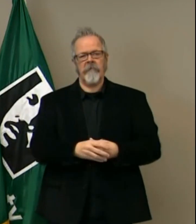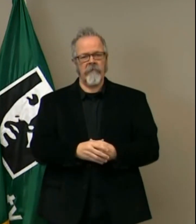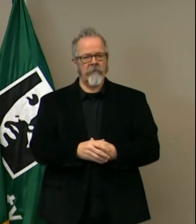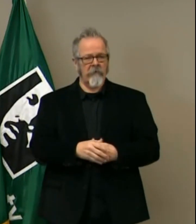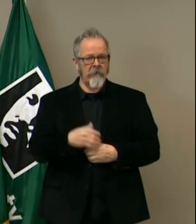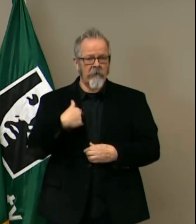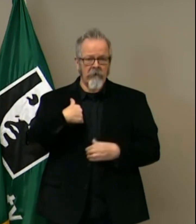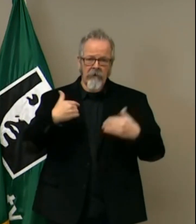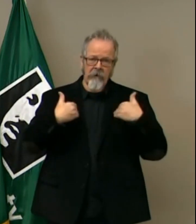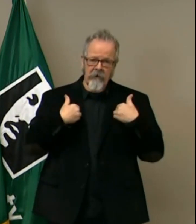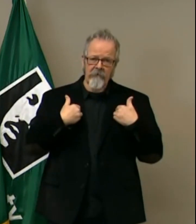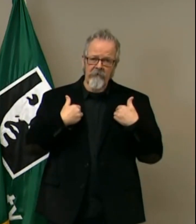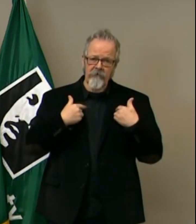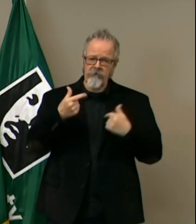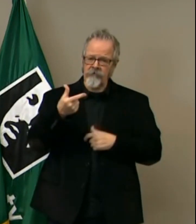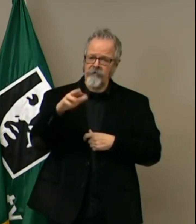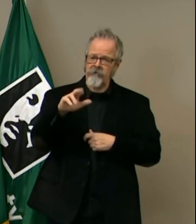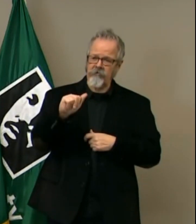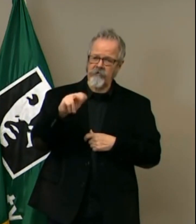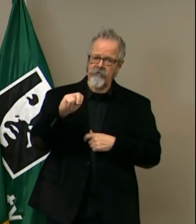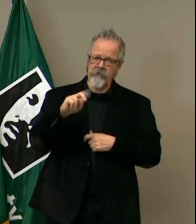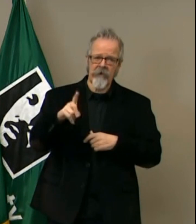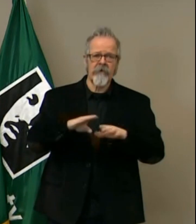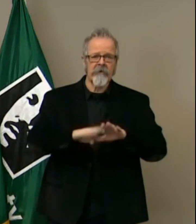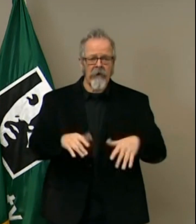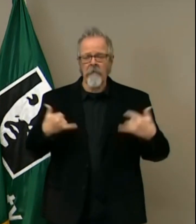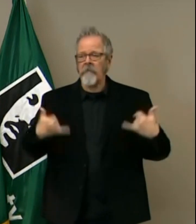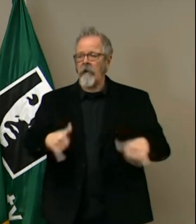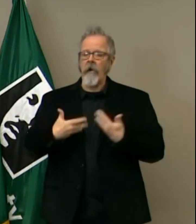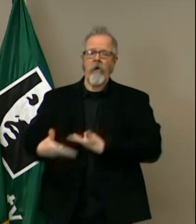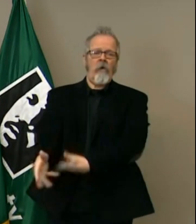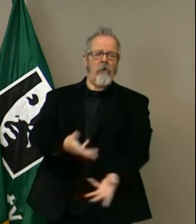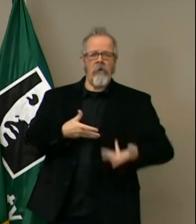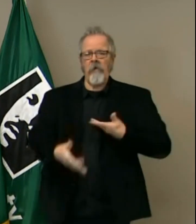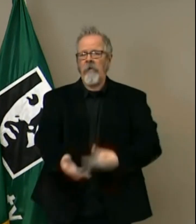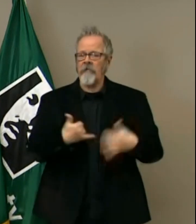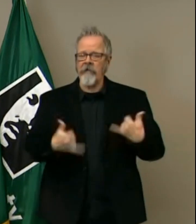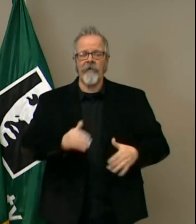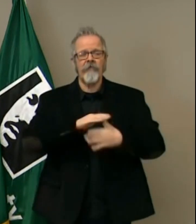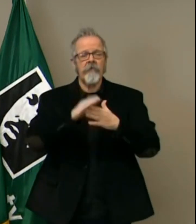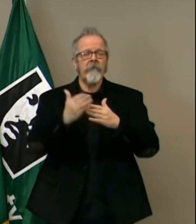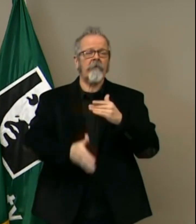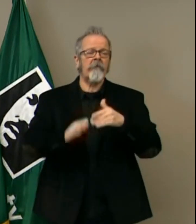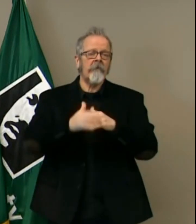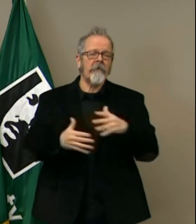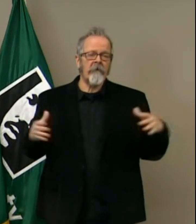do that anymore if you've gone to a museum with your friends on a Sunday